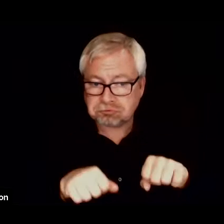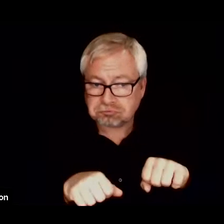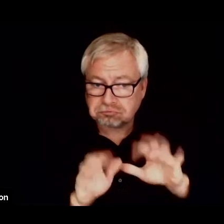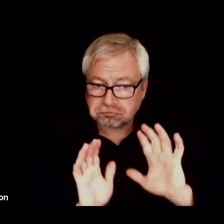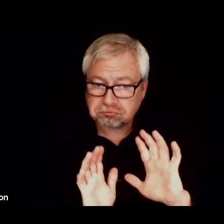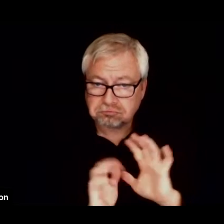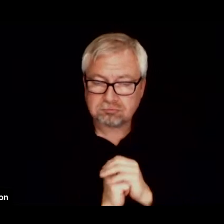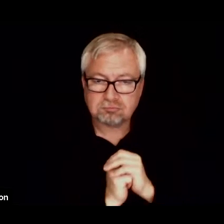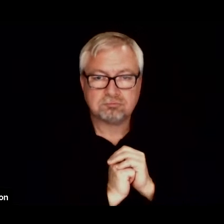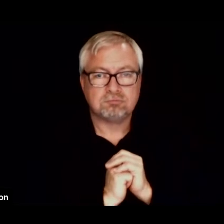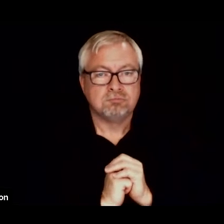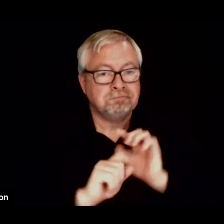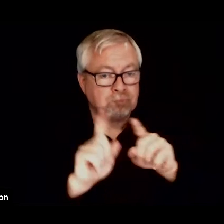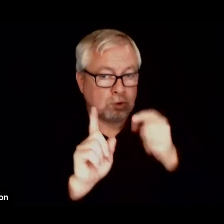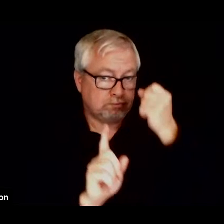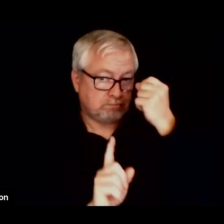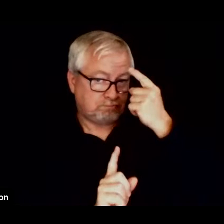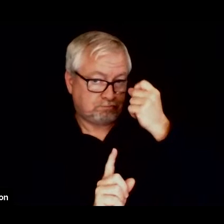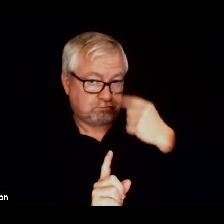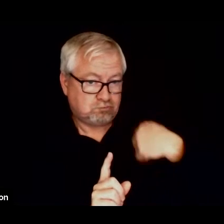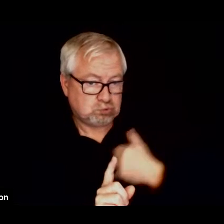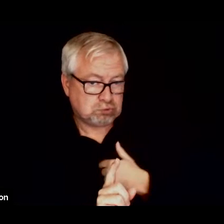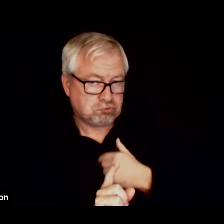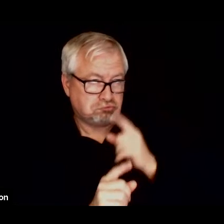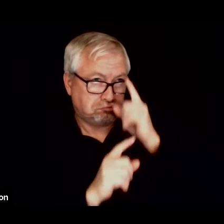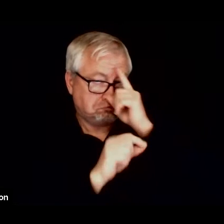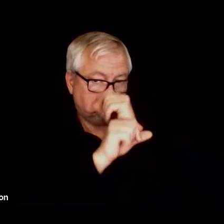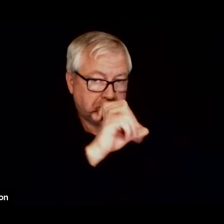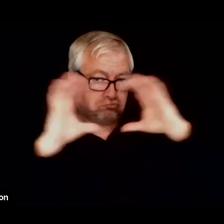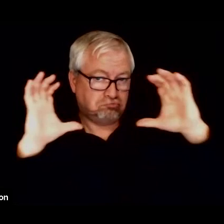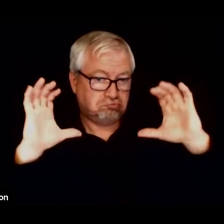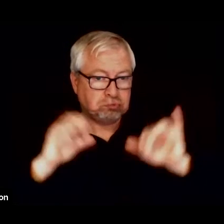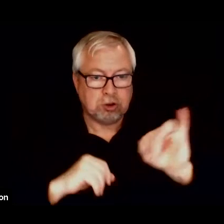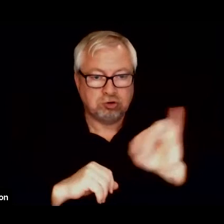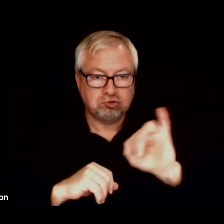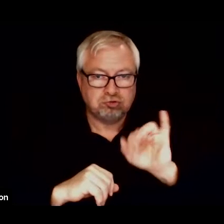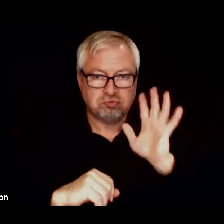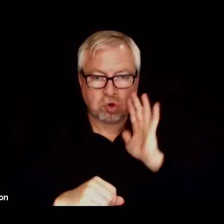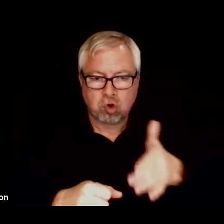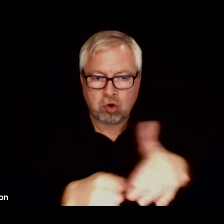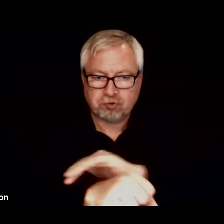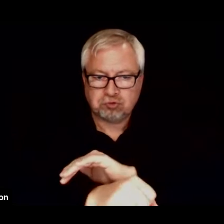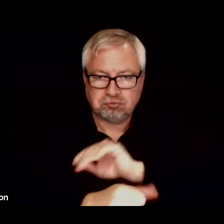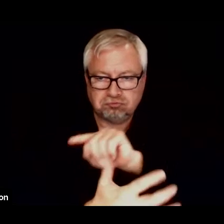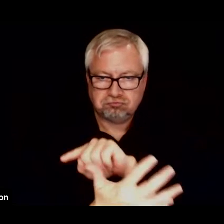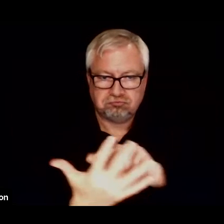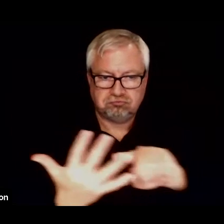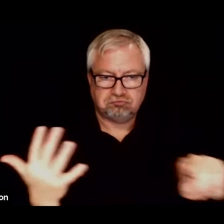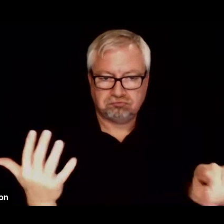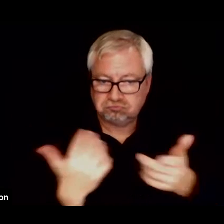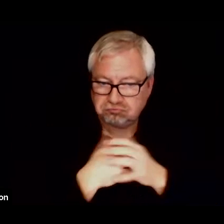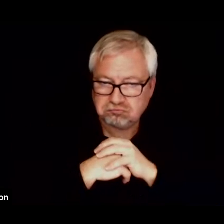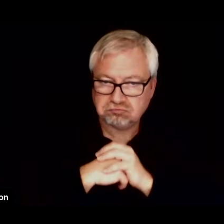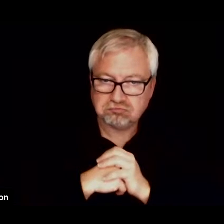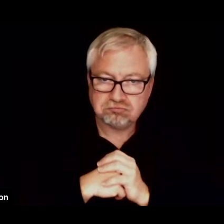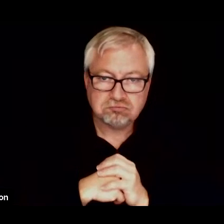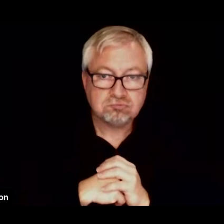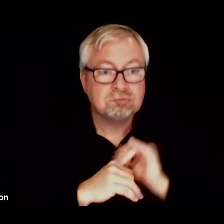through people's insurance or through for people who aren't insured the vaccine provider is able to